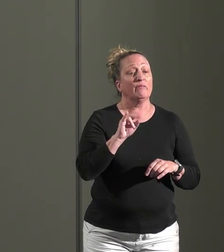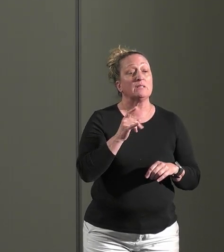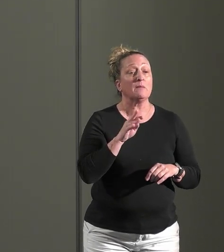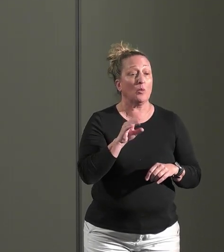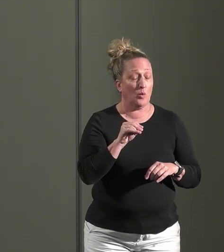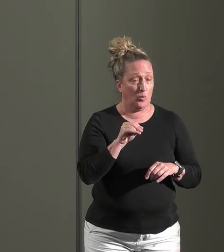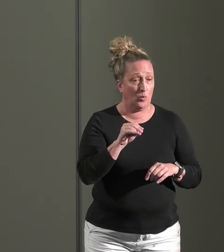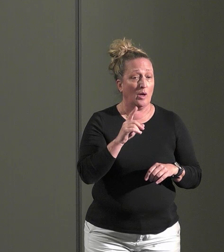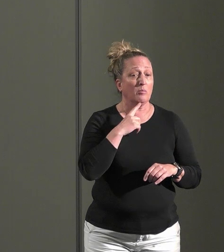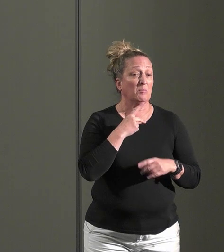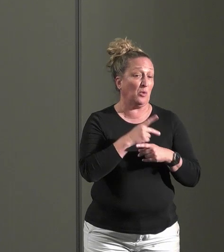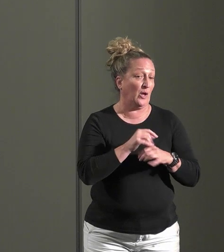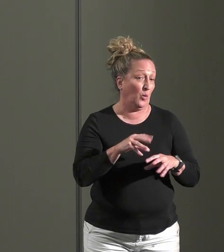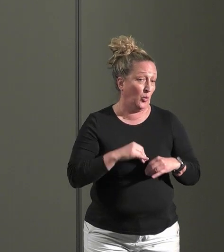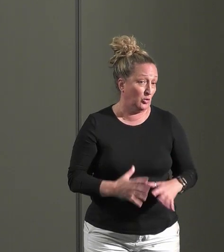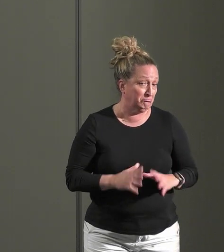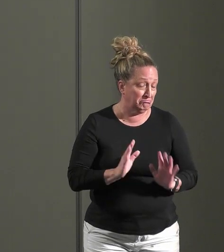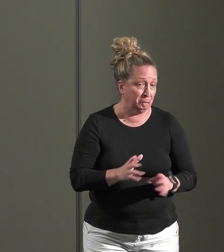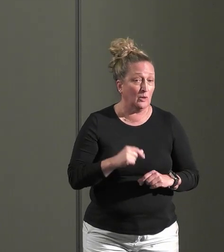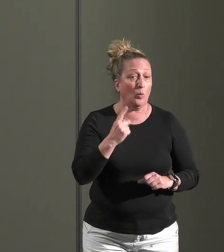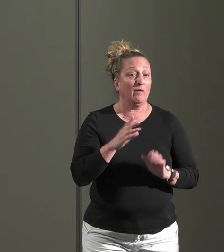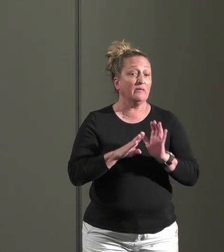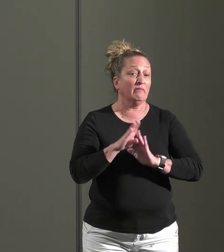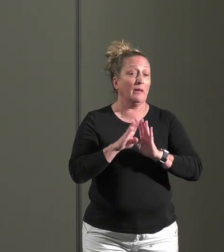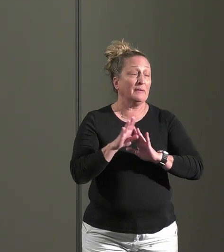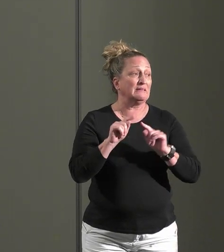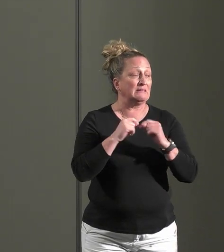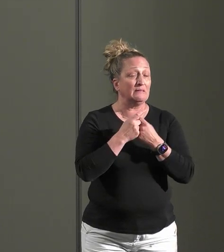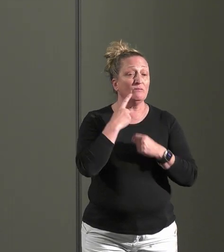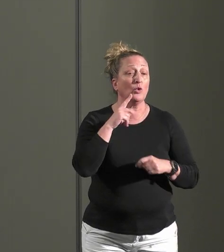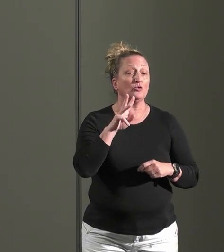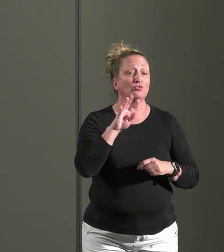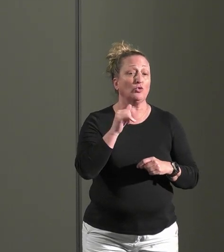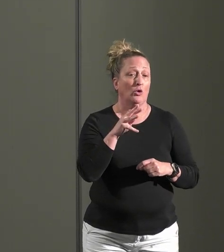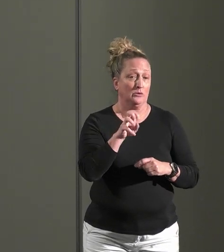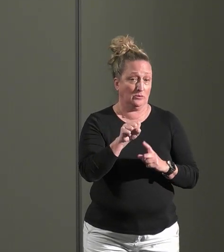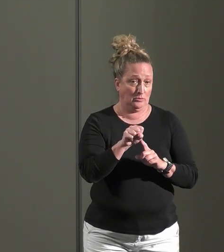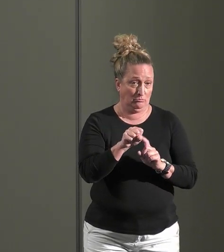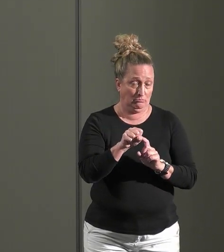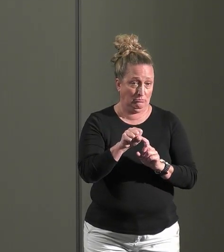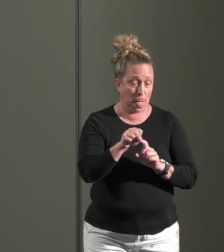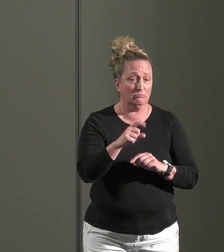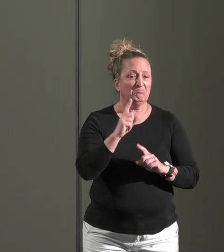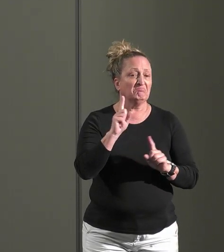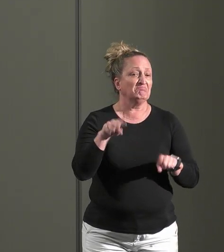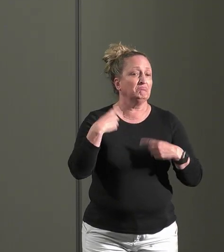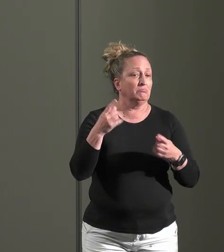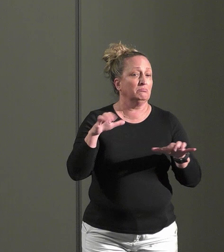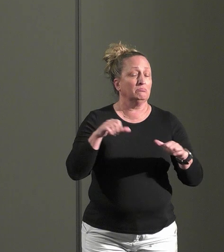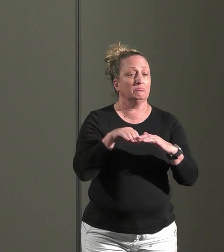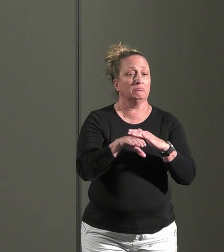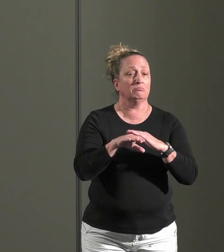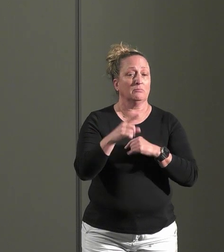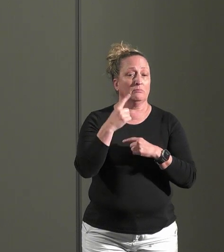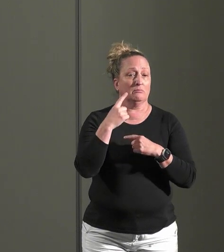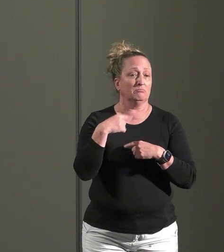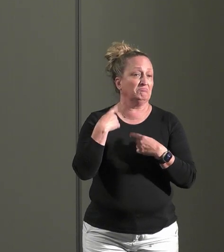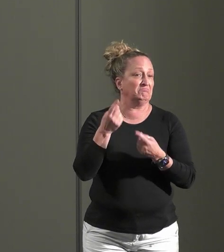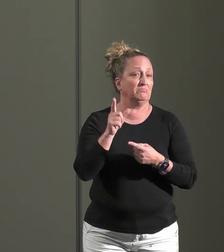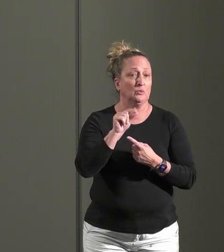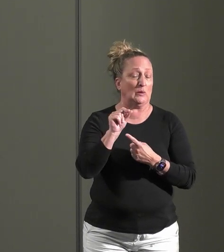product owner on the development team for JAWS. I've been doing accessibility now for 20 years or